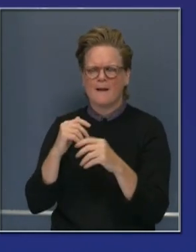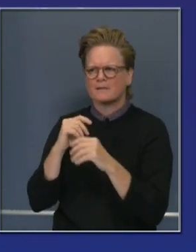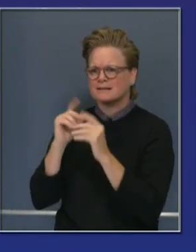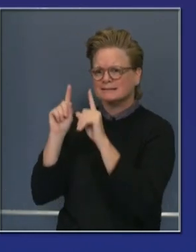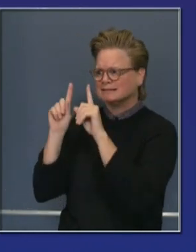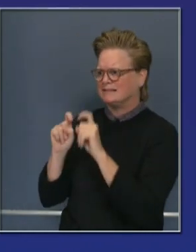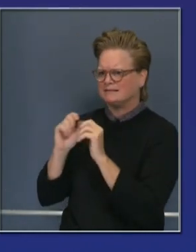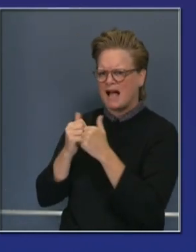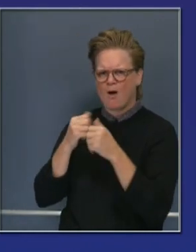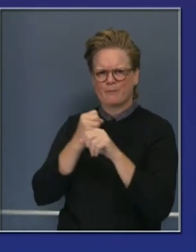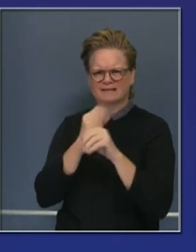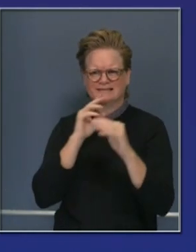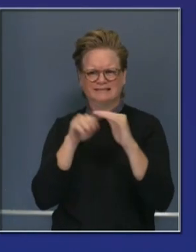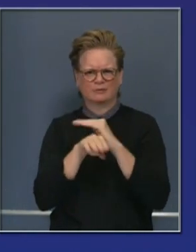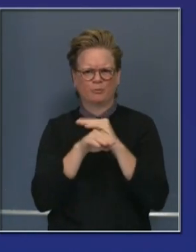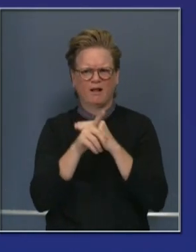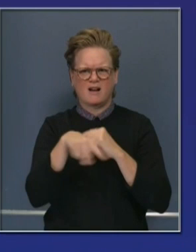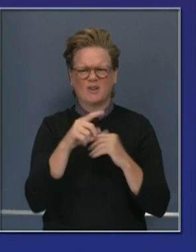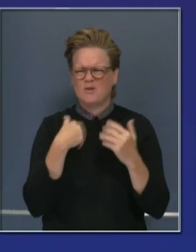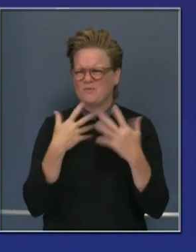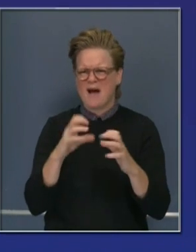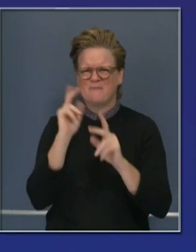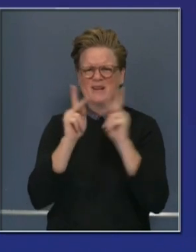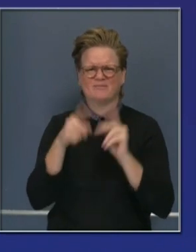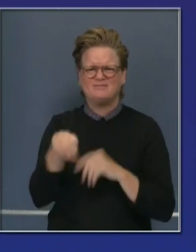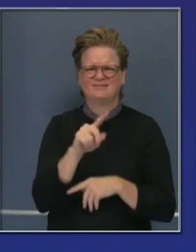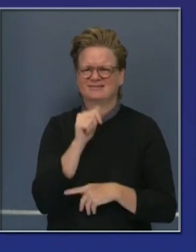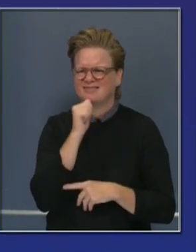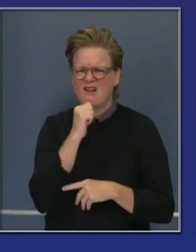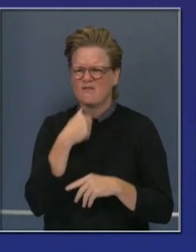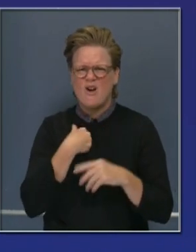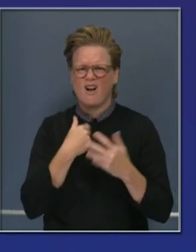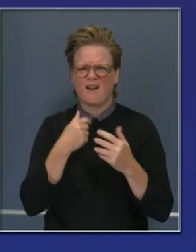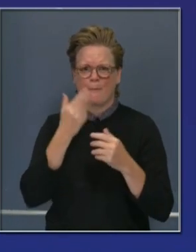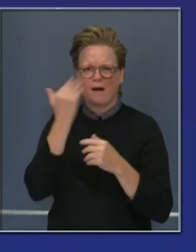THE KIND OF TESTING WE ARE